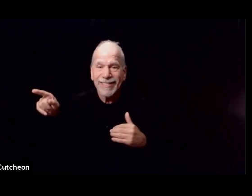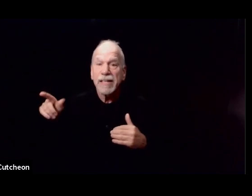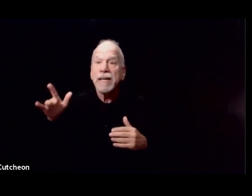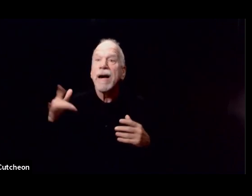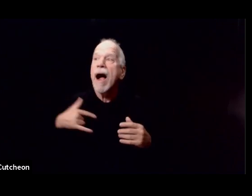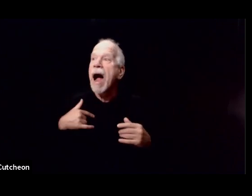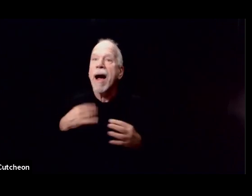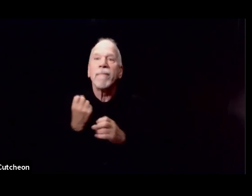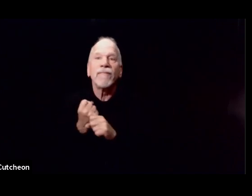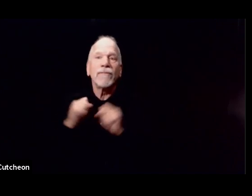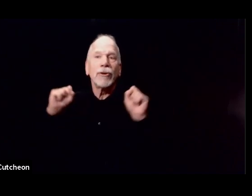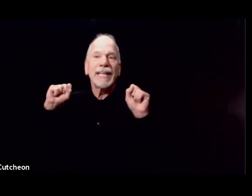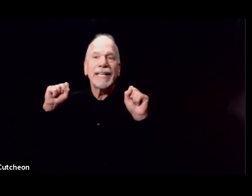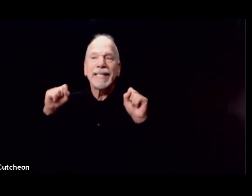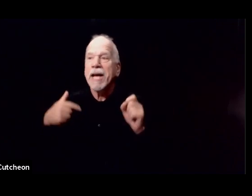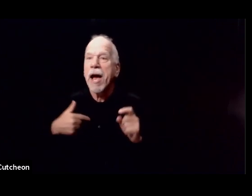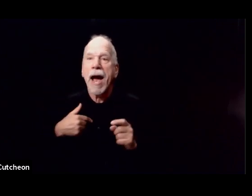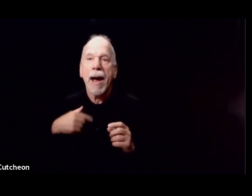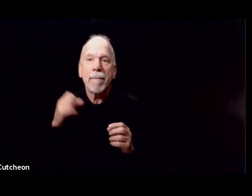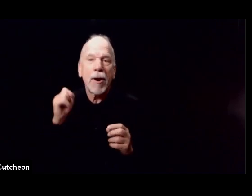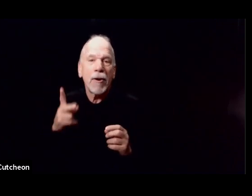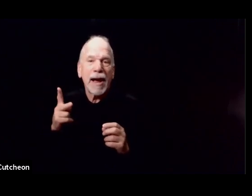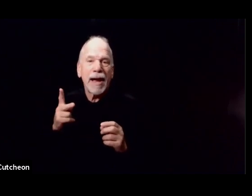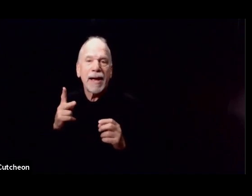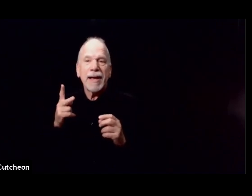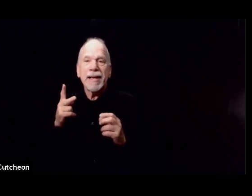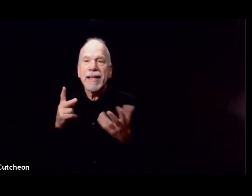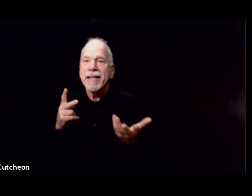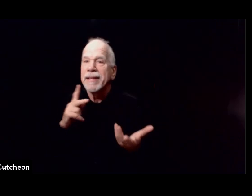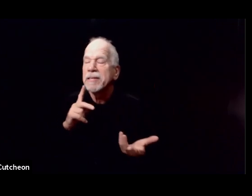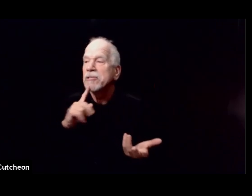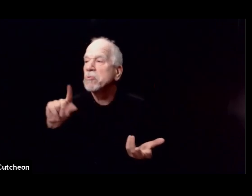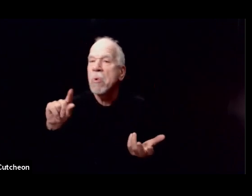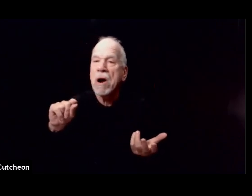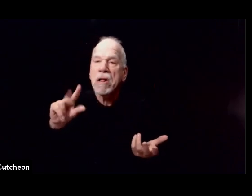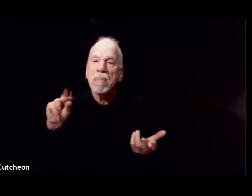as their 20s are growing and if you're visiting bars and restaurants, spread out wear a mask,